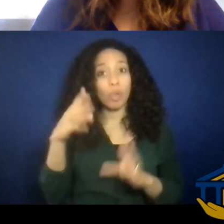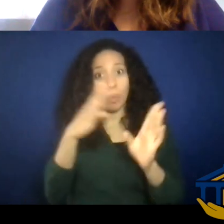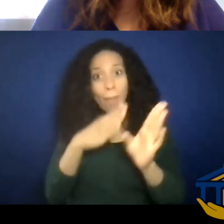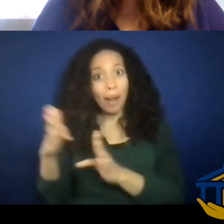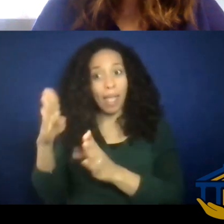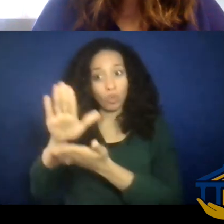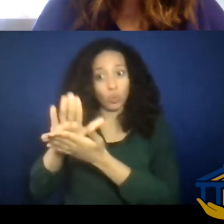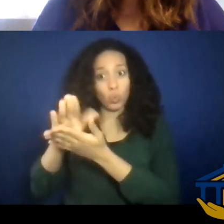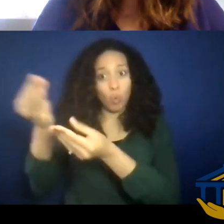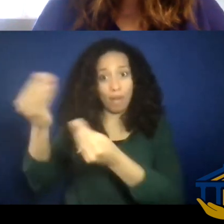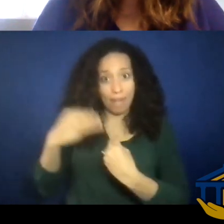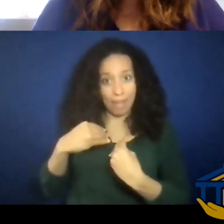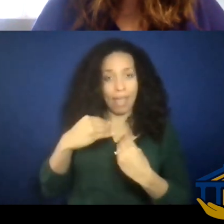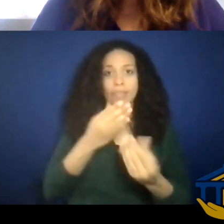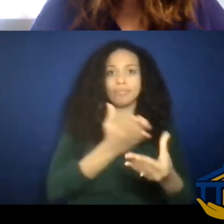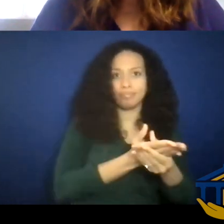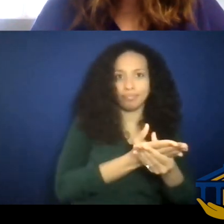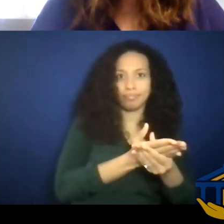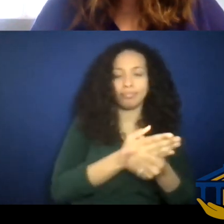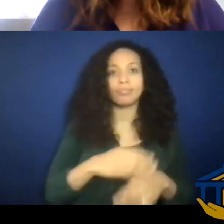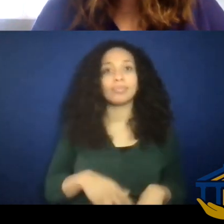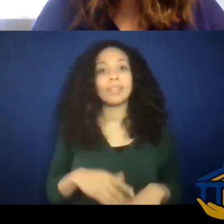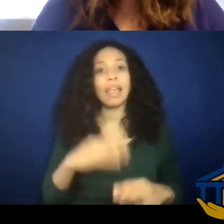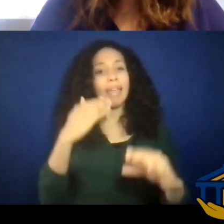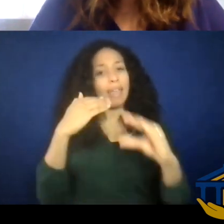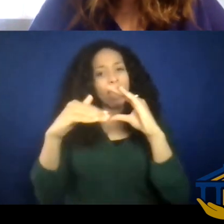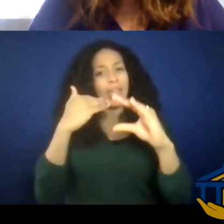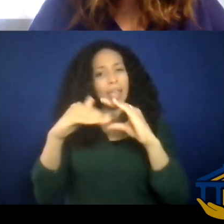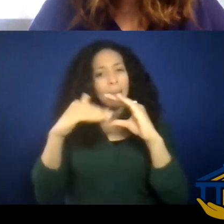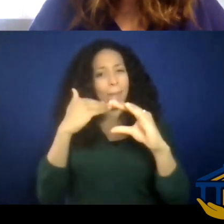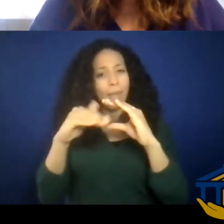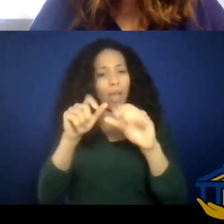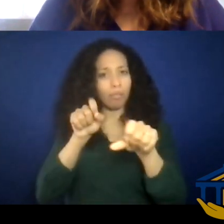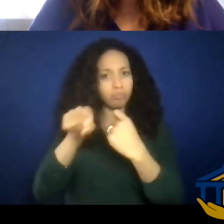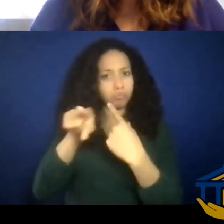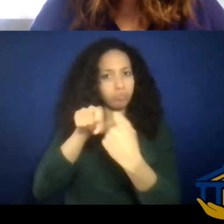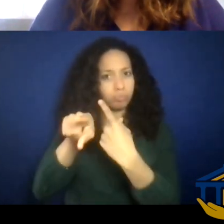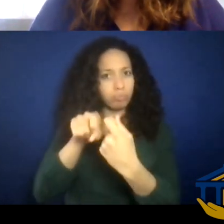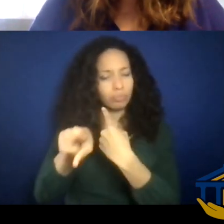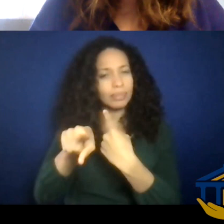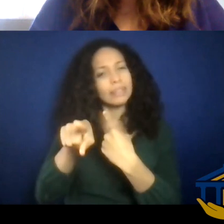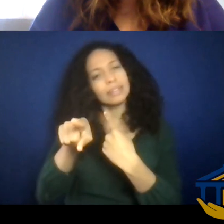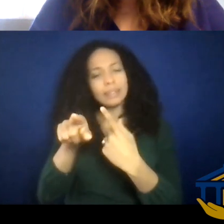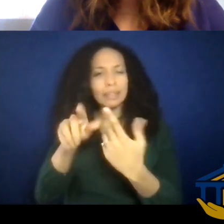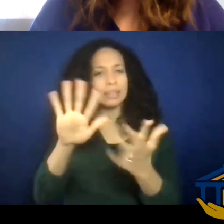Email communication is a little bit different. I don't think you have to maintain a full